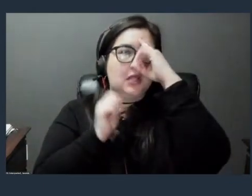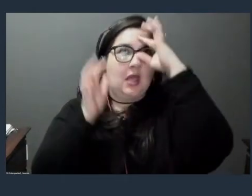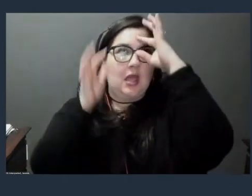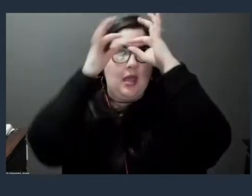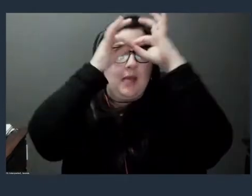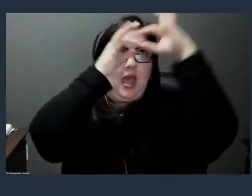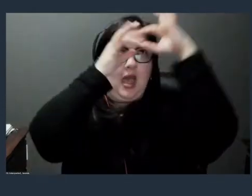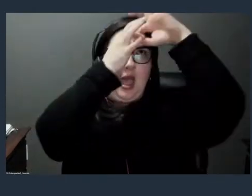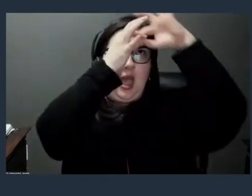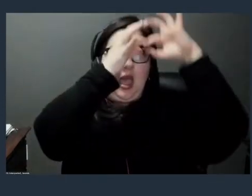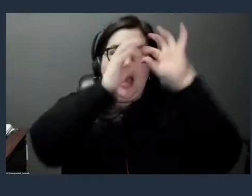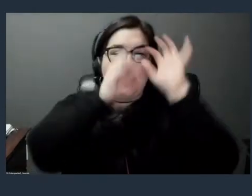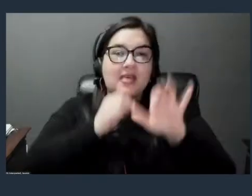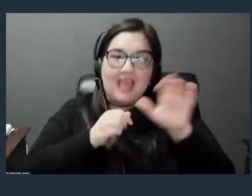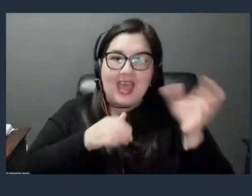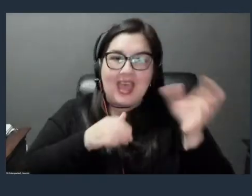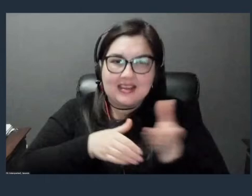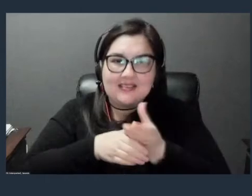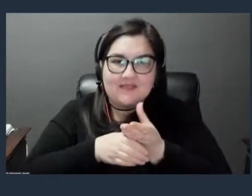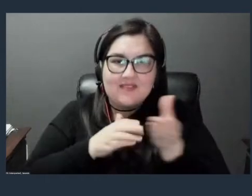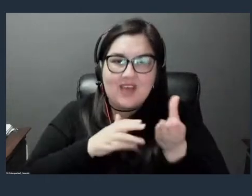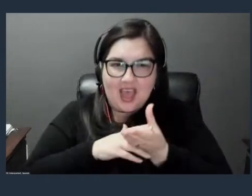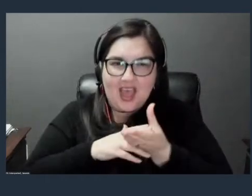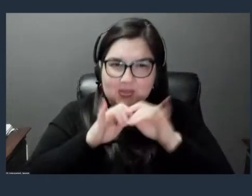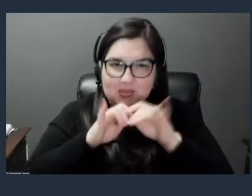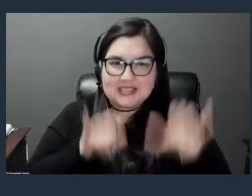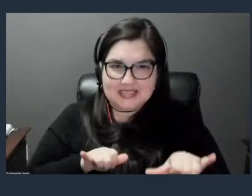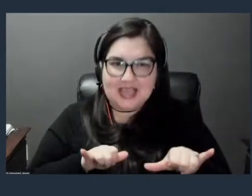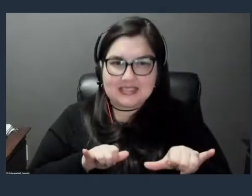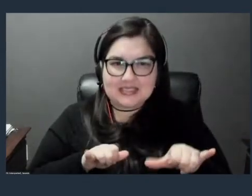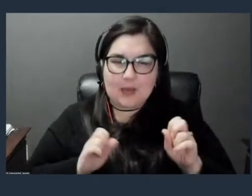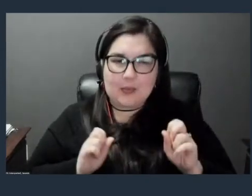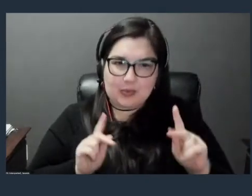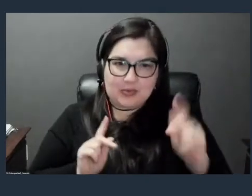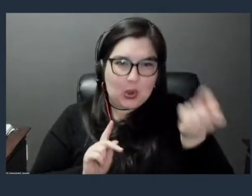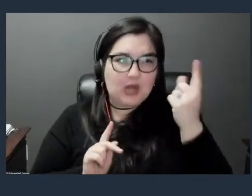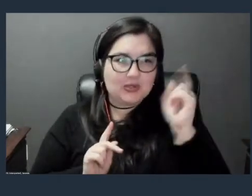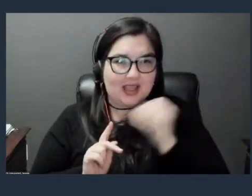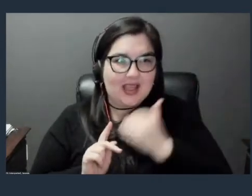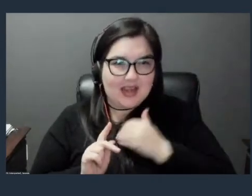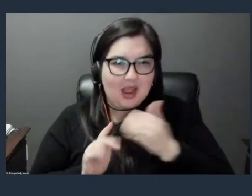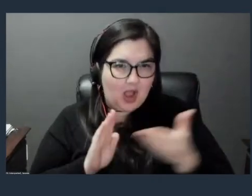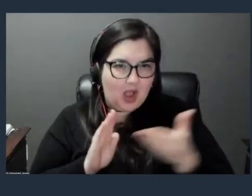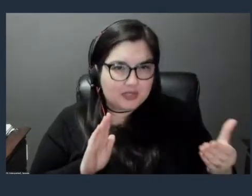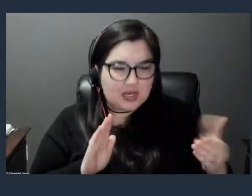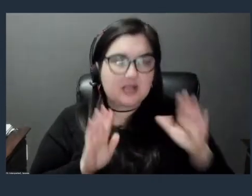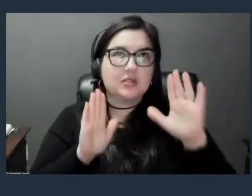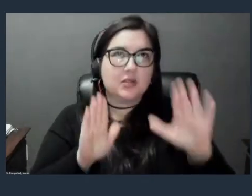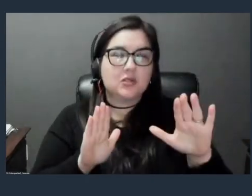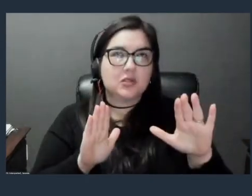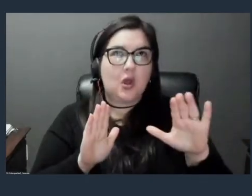into a permission that's understood by our object store. So if I'm coming to S3 from a file system perspective,